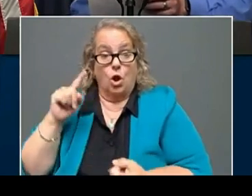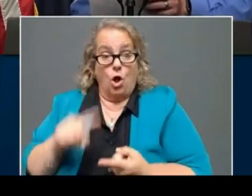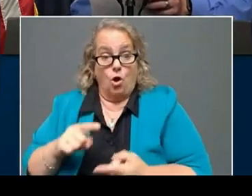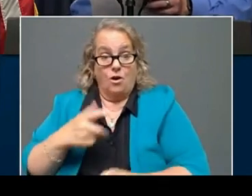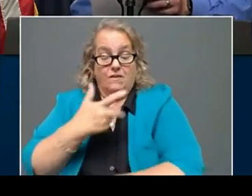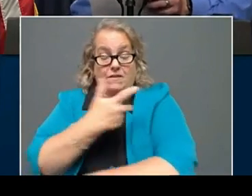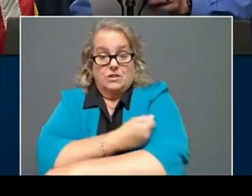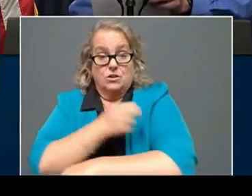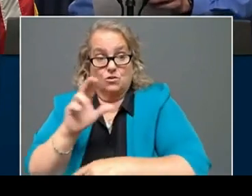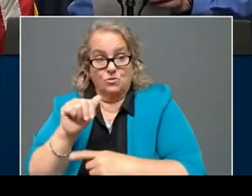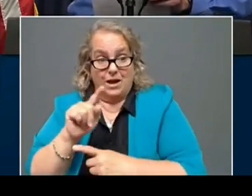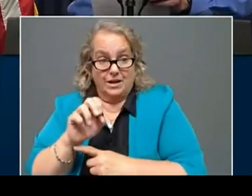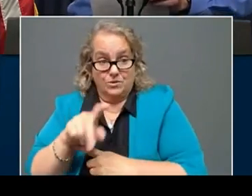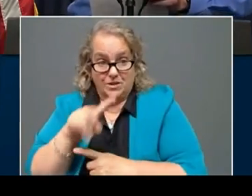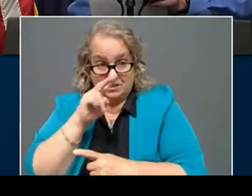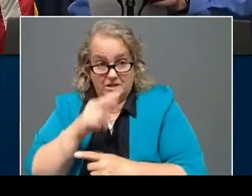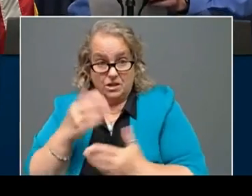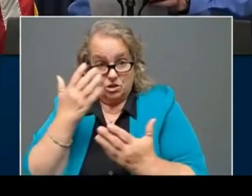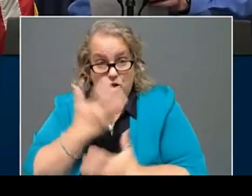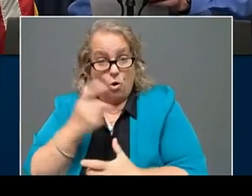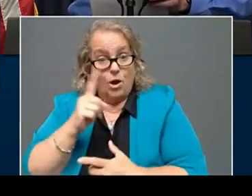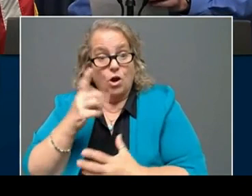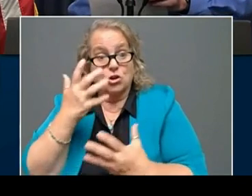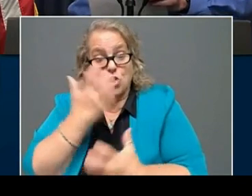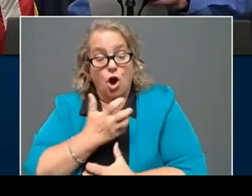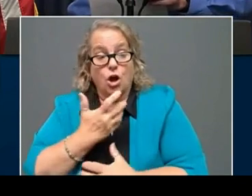look where the darker colors are for hire, case rates on the right, that